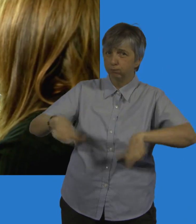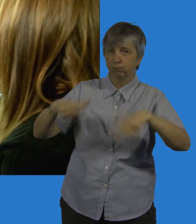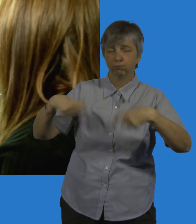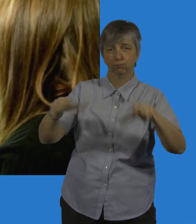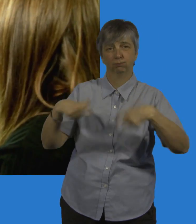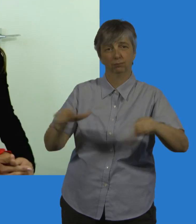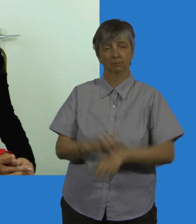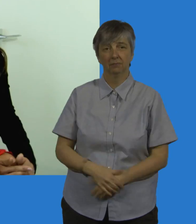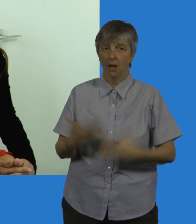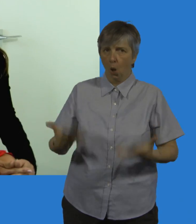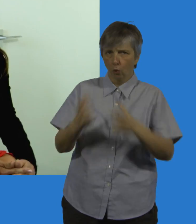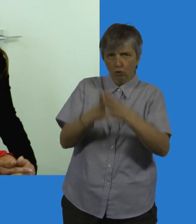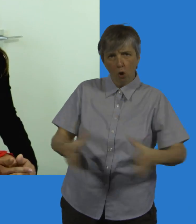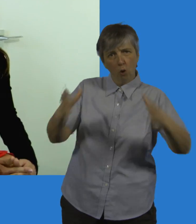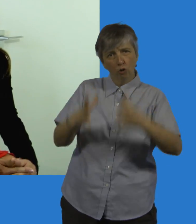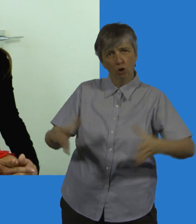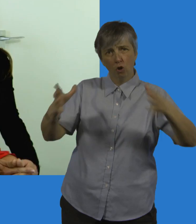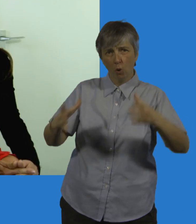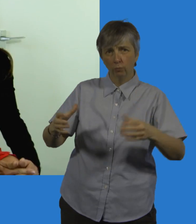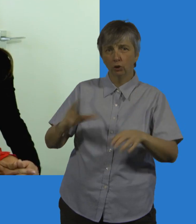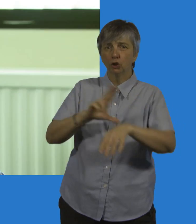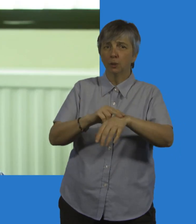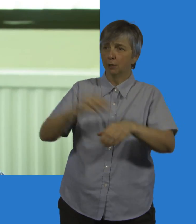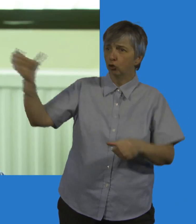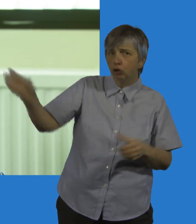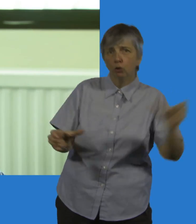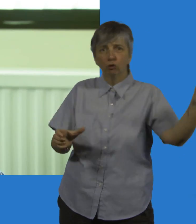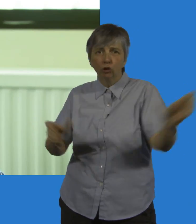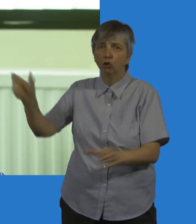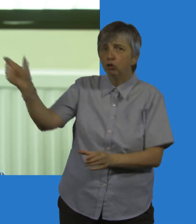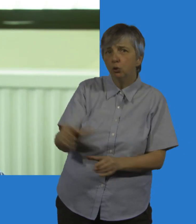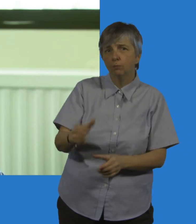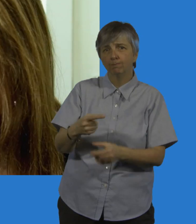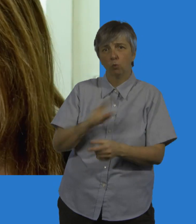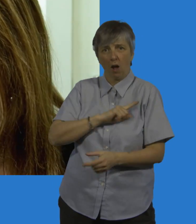partners that retired and were honestly thinking how do we survive. But now, we are growing;